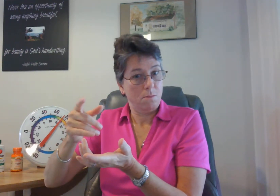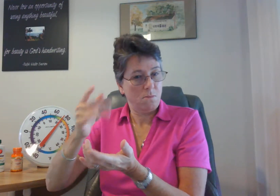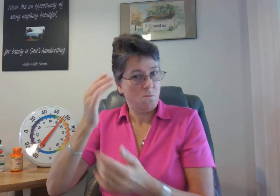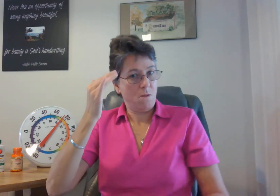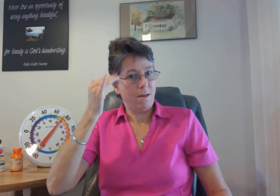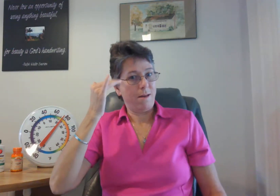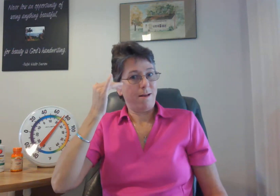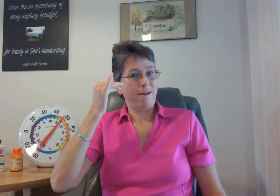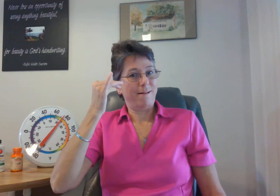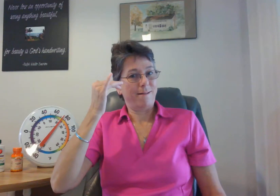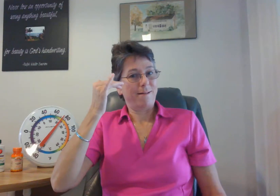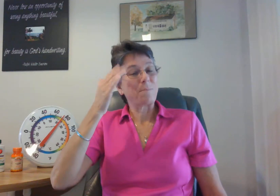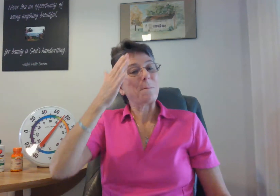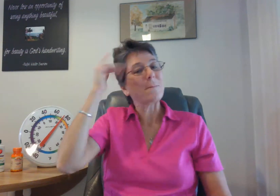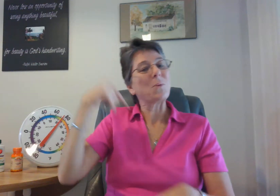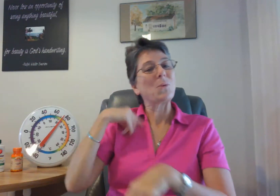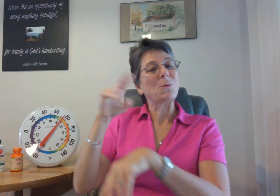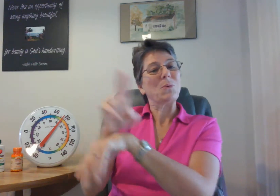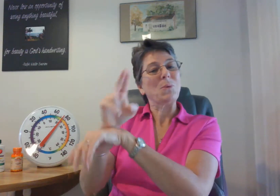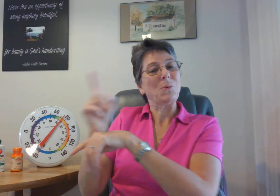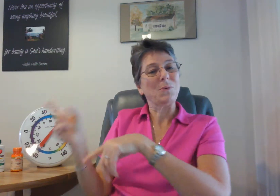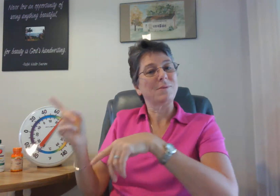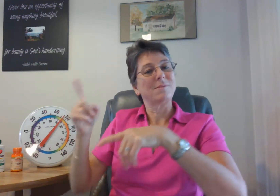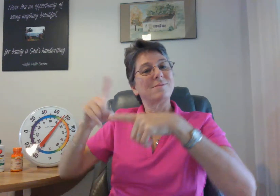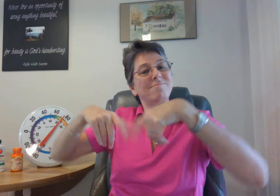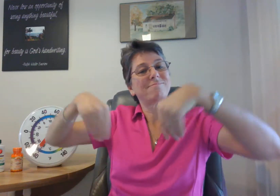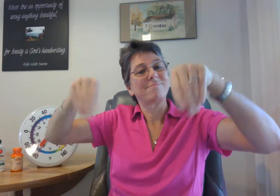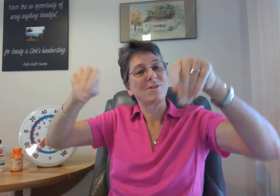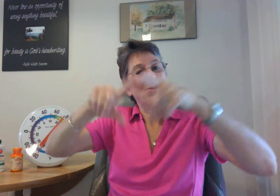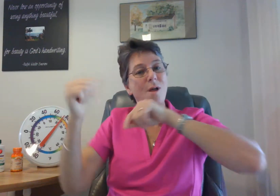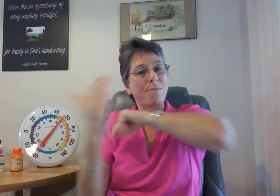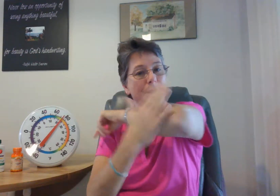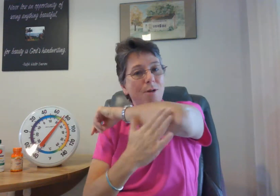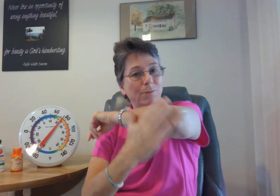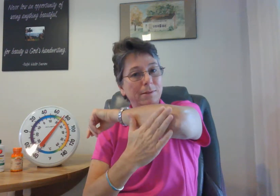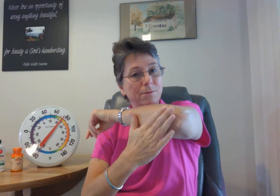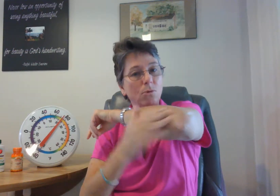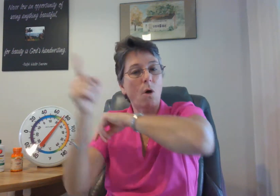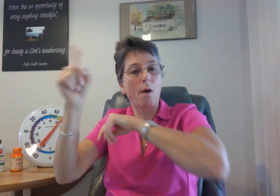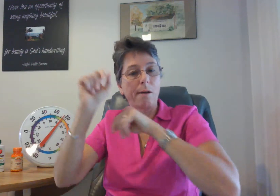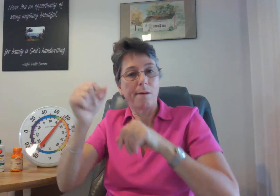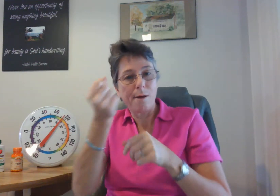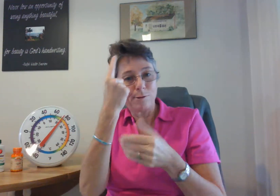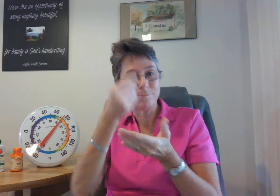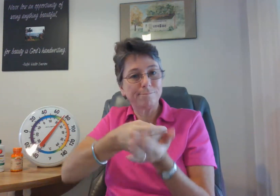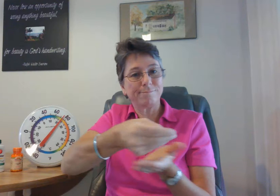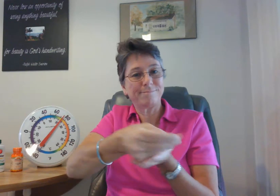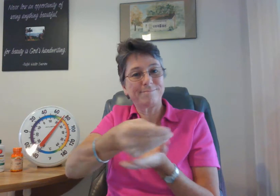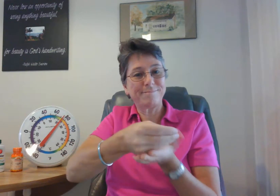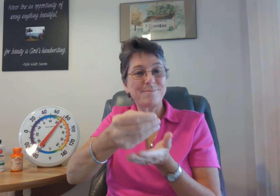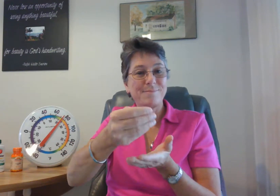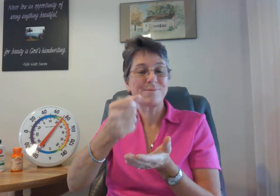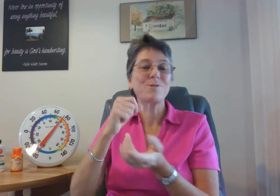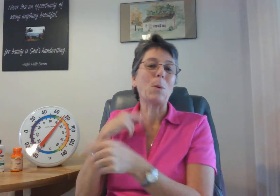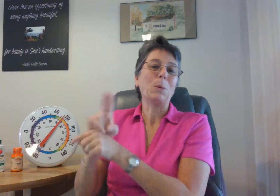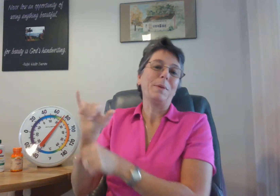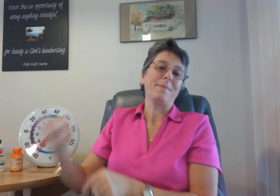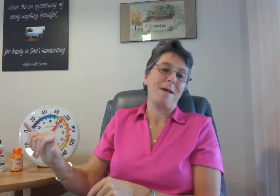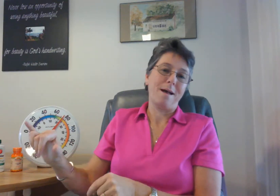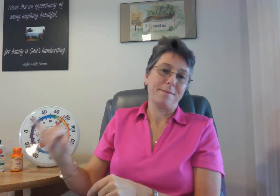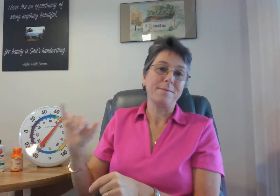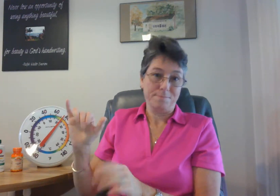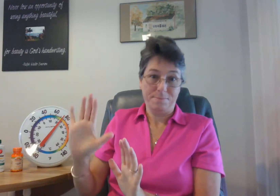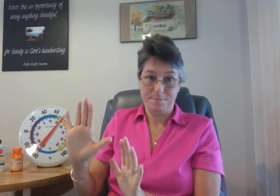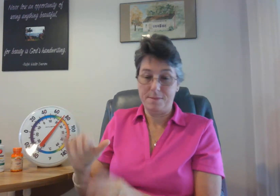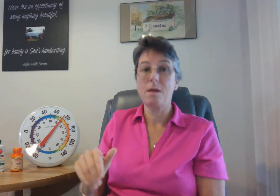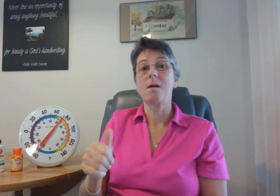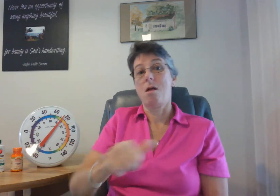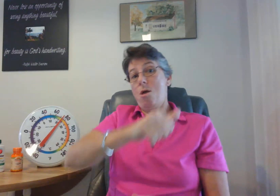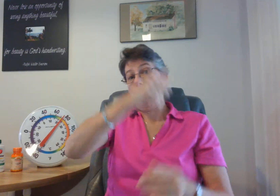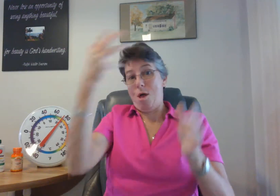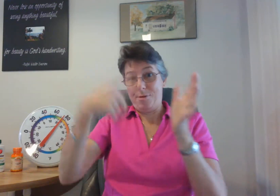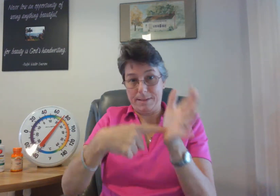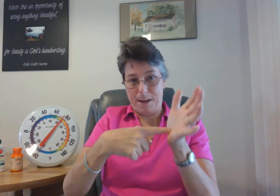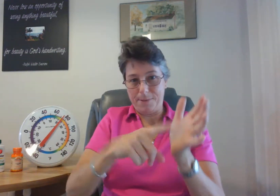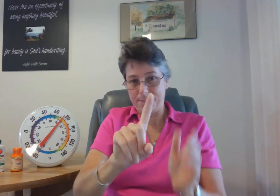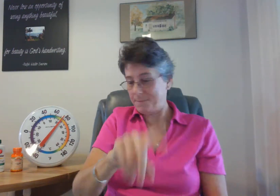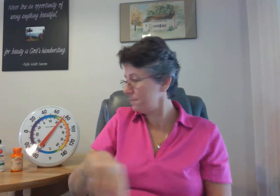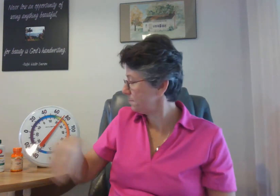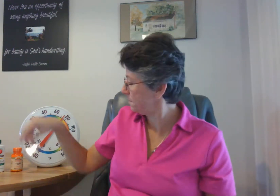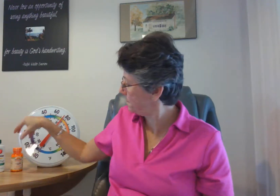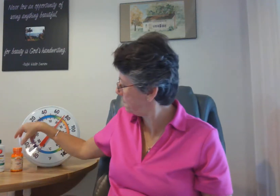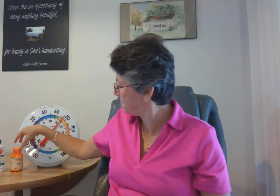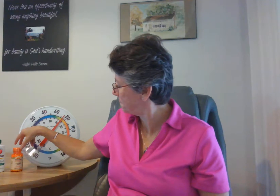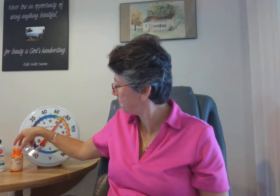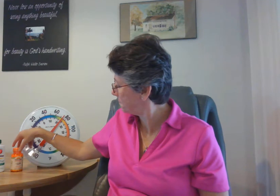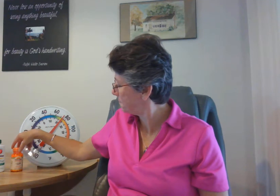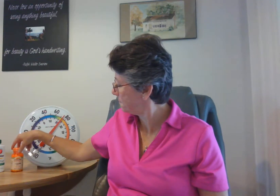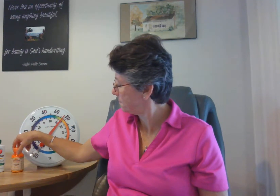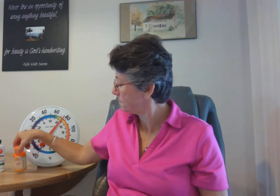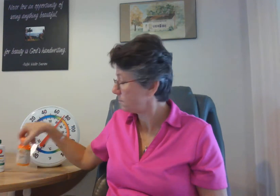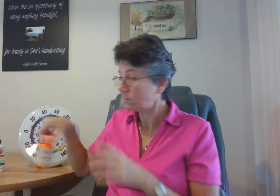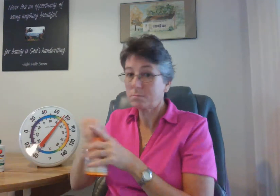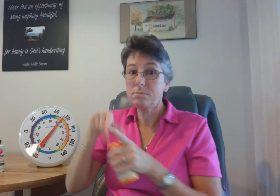For example, if you see a number such as between 20 degrees C and 30 degrees C, you would probably